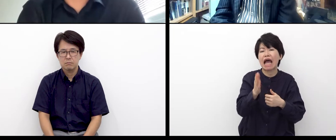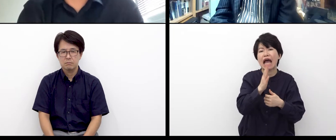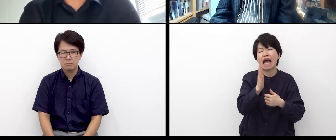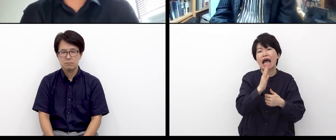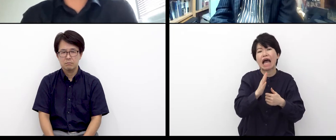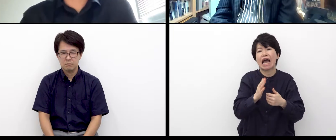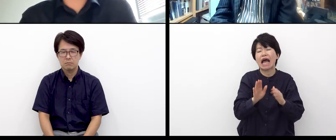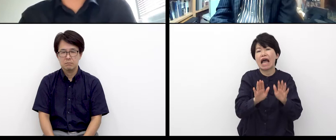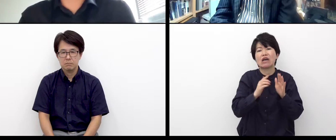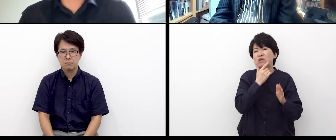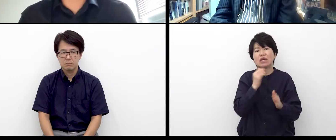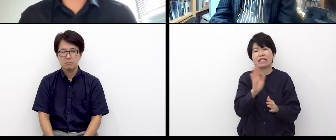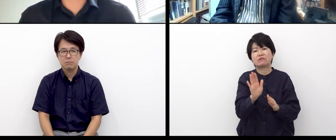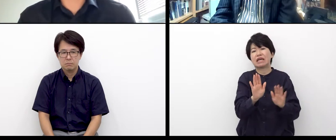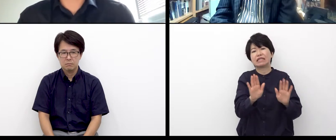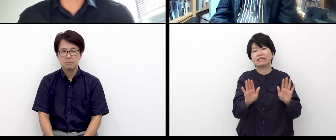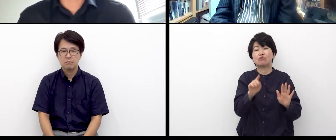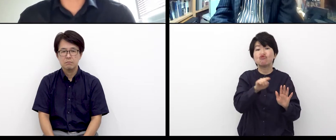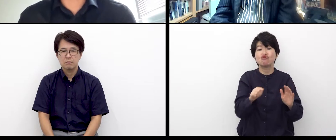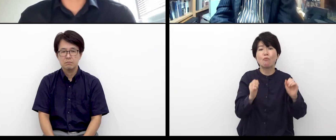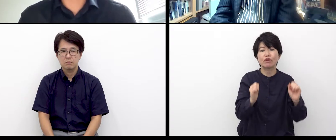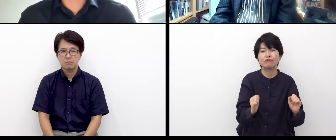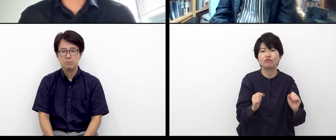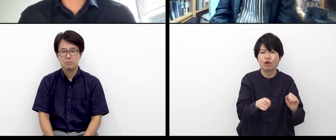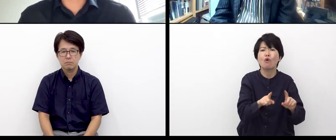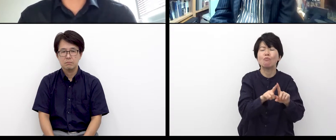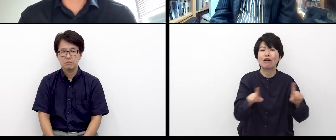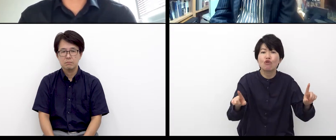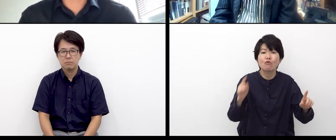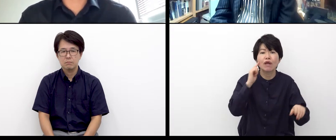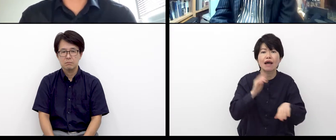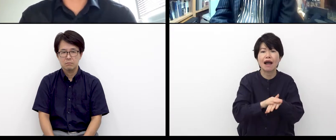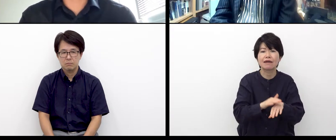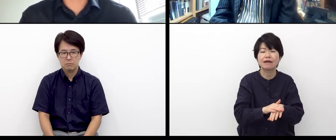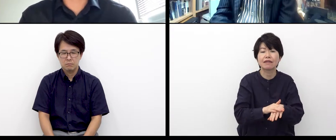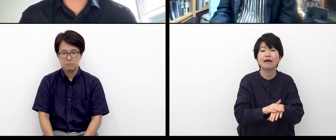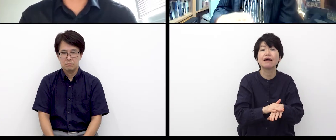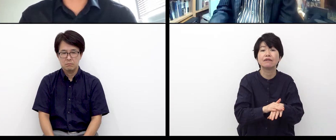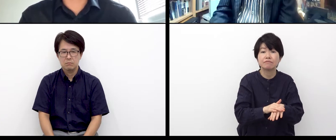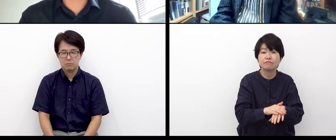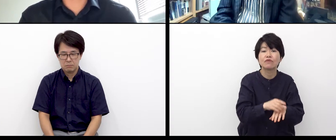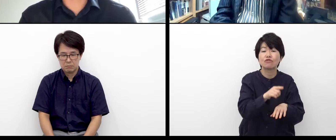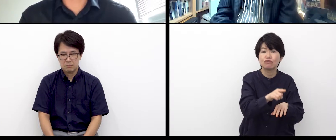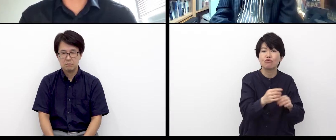The fact that some people are interested